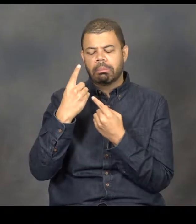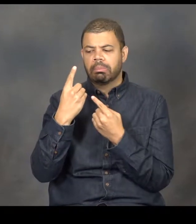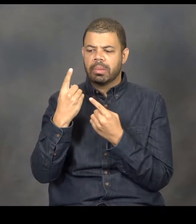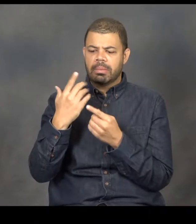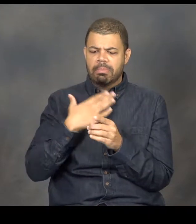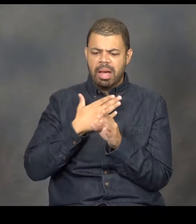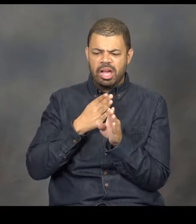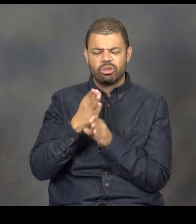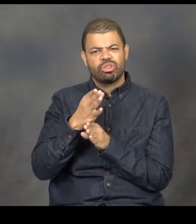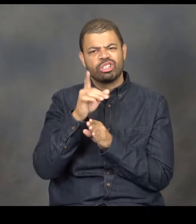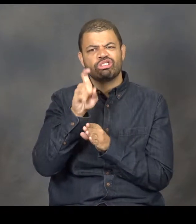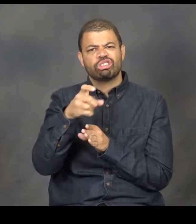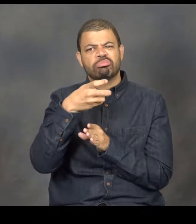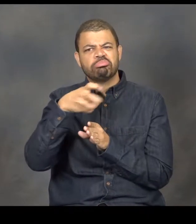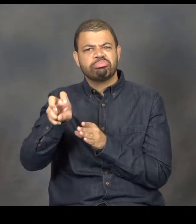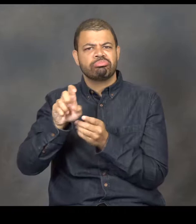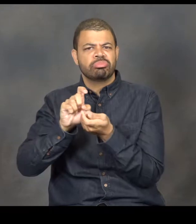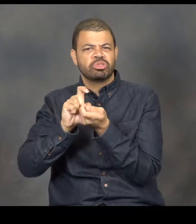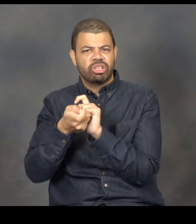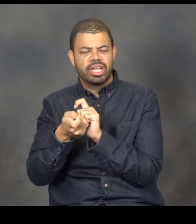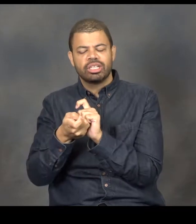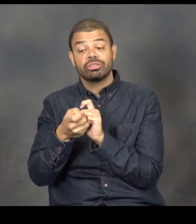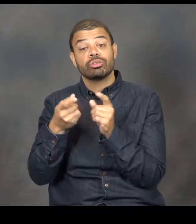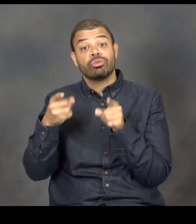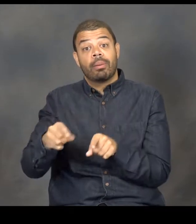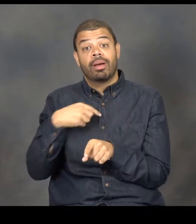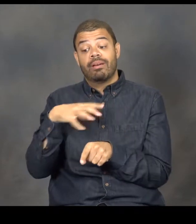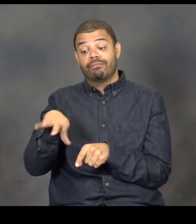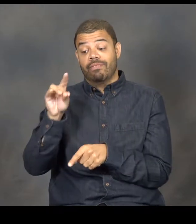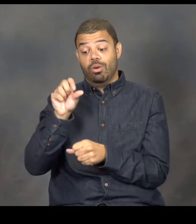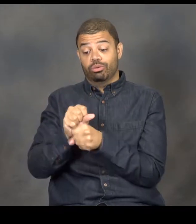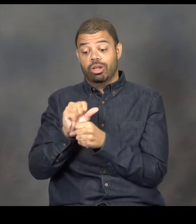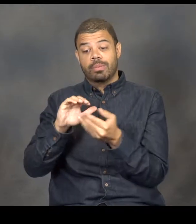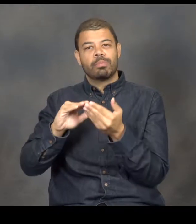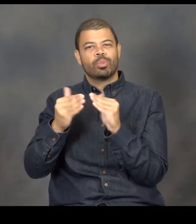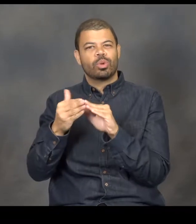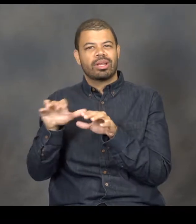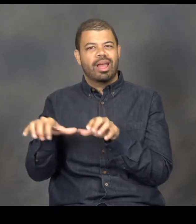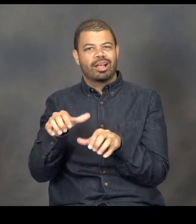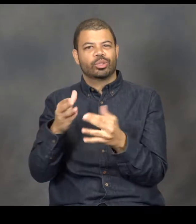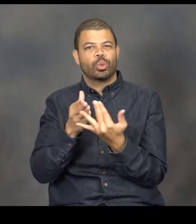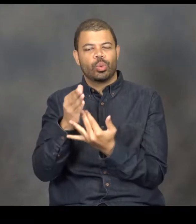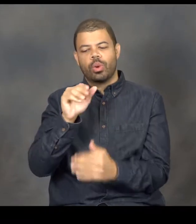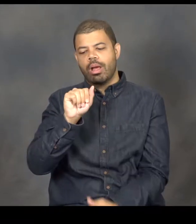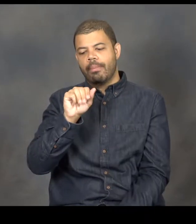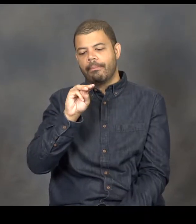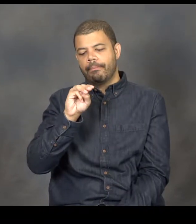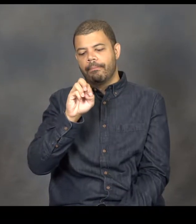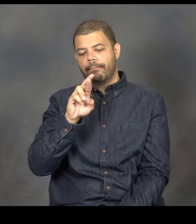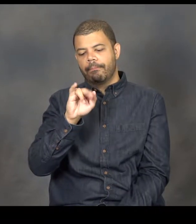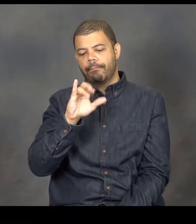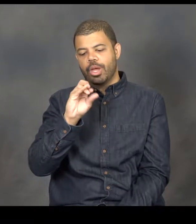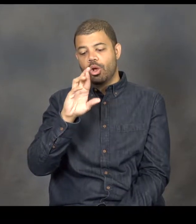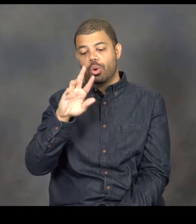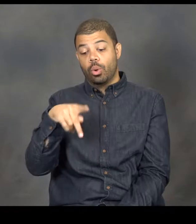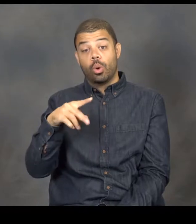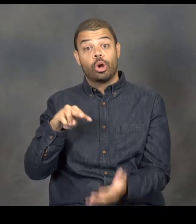and I found a job here at Community Action Duluth through the AmeriCorps program. So that means I first came to Community Action as an AmeriCorps volunteer. Well, it's not really a volunteer.